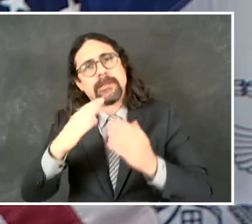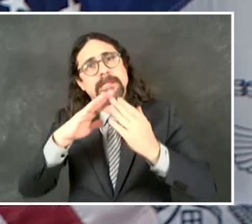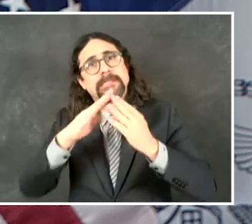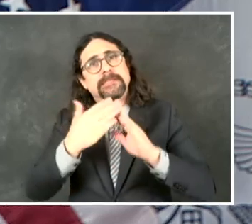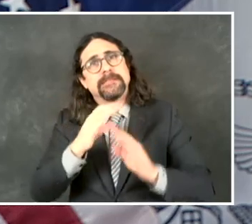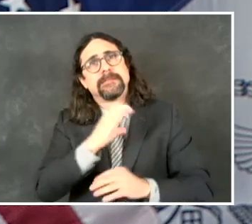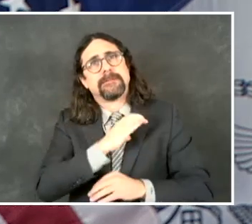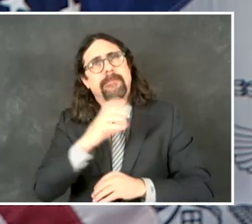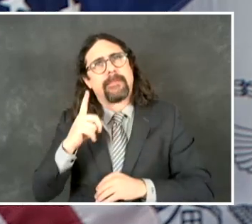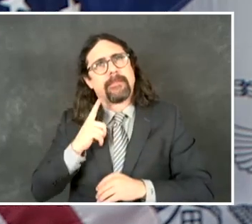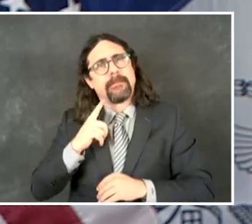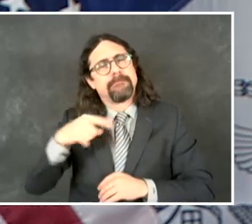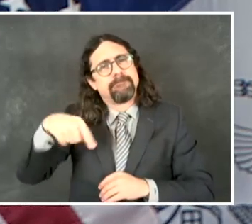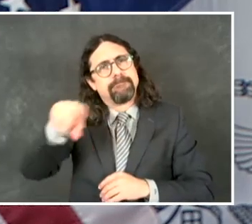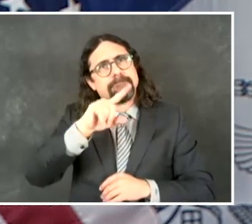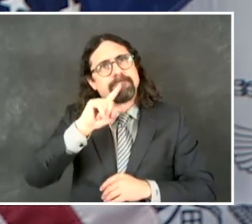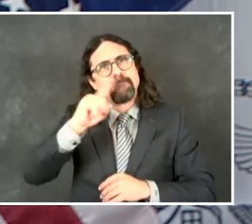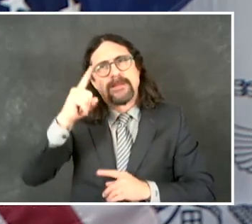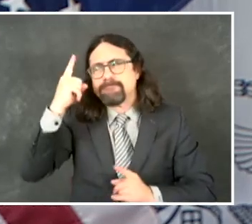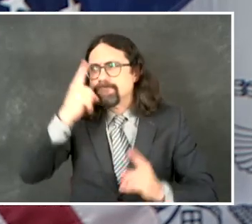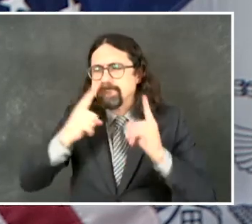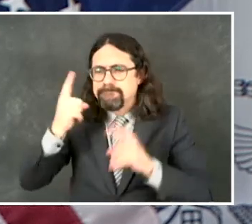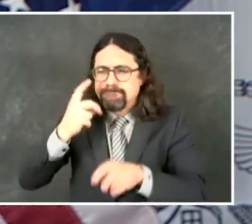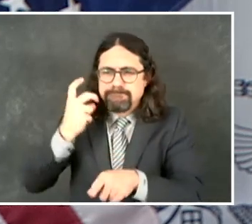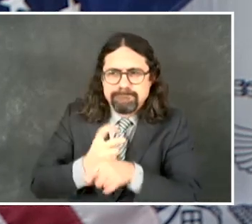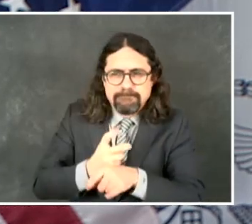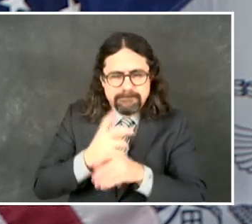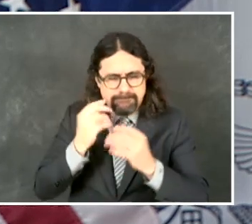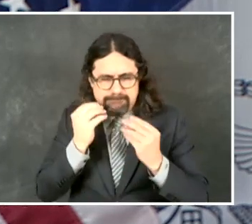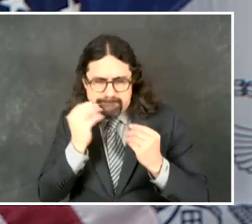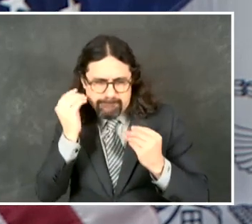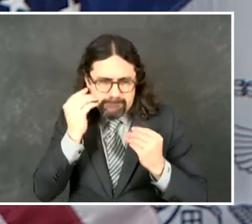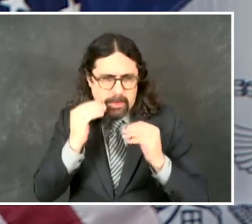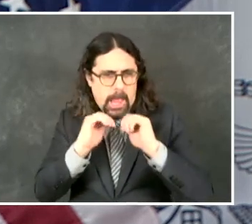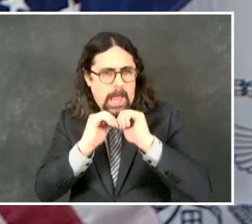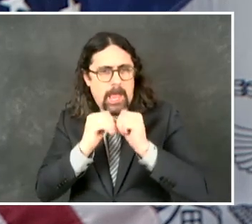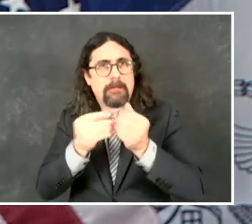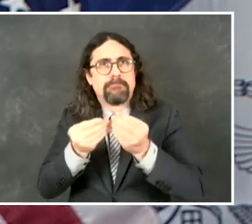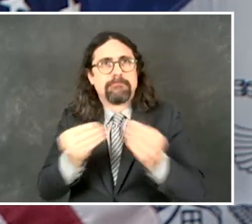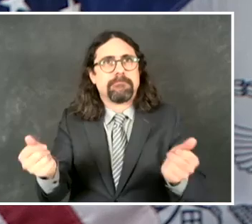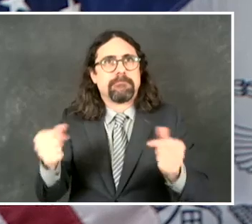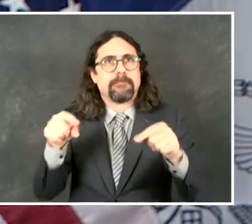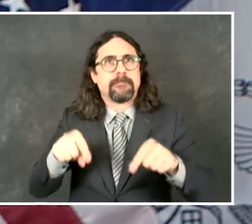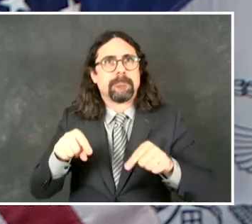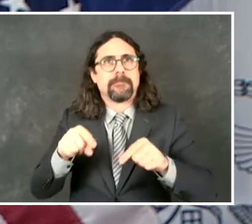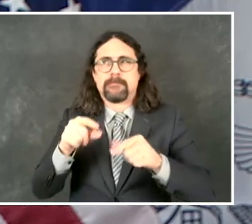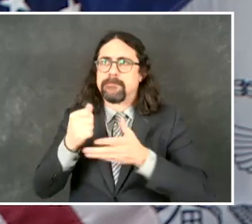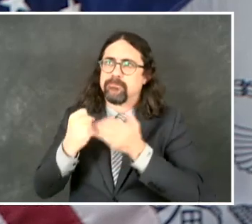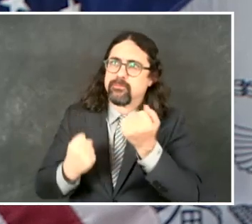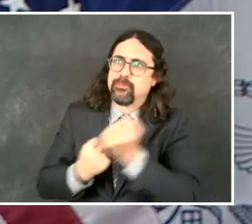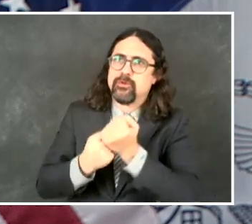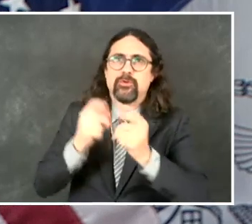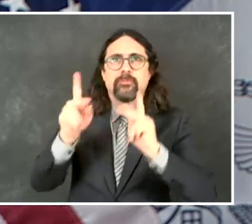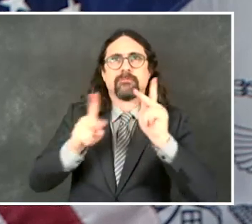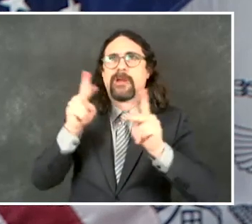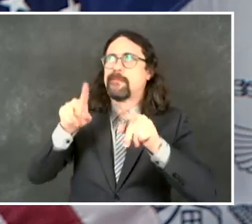AND I WANT TO THANK THEM FOR THAT. I THINK IT'S RIGHT TO SAY, LET'S OPEN UP ASPCEBU T ABSOLUTELY KEEPS